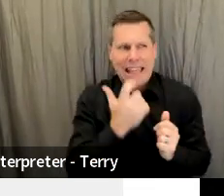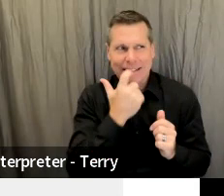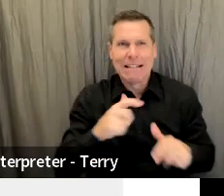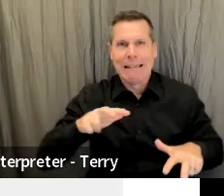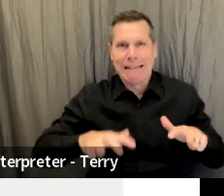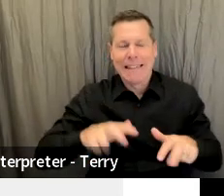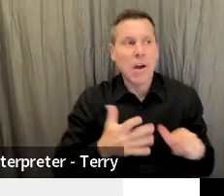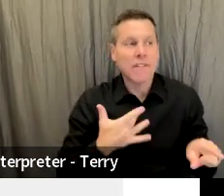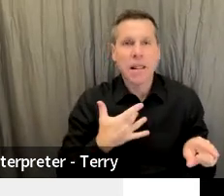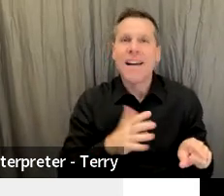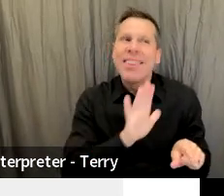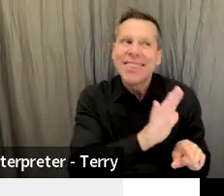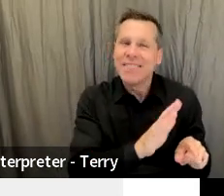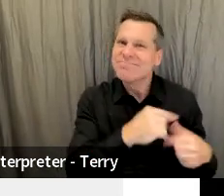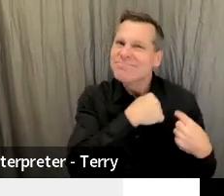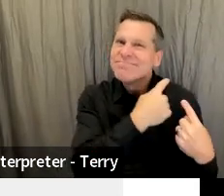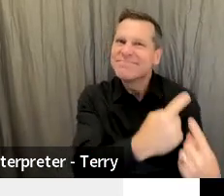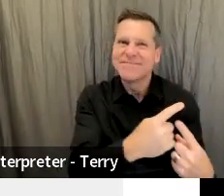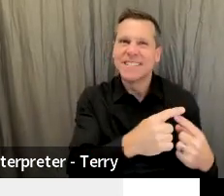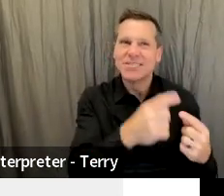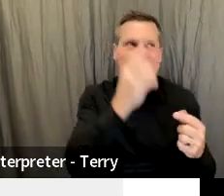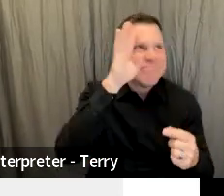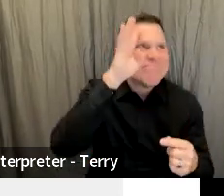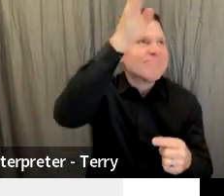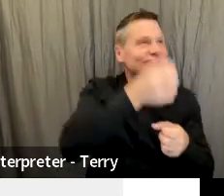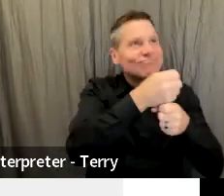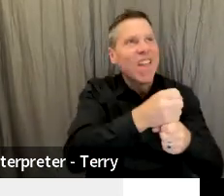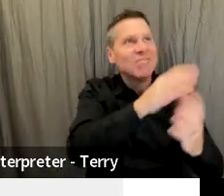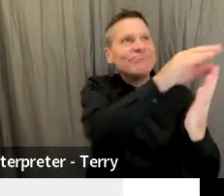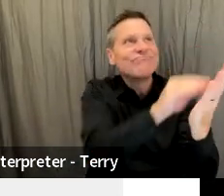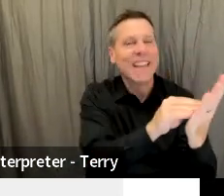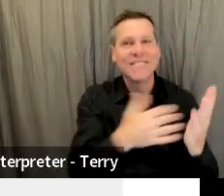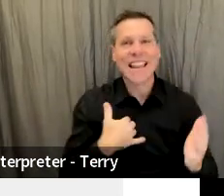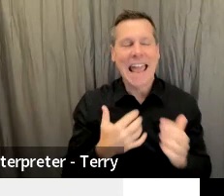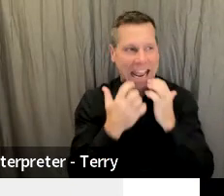materials that they've created, you know, it's almost kind of disrespectful.